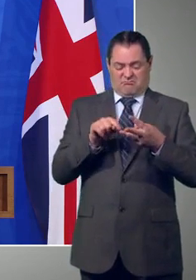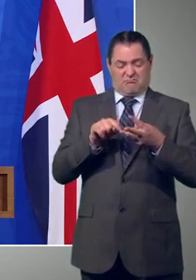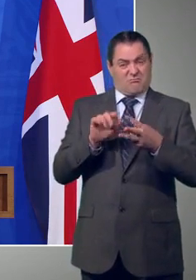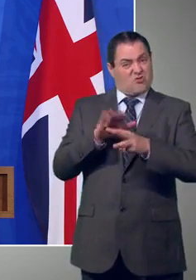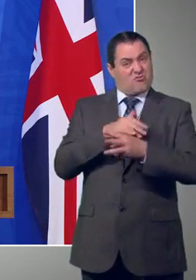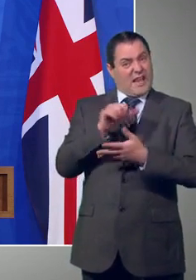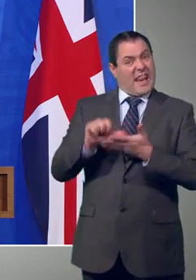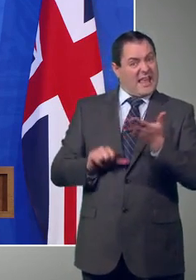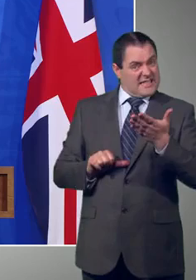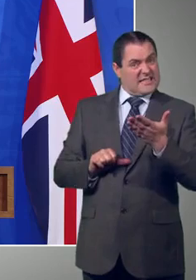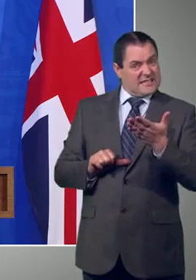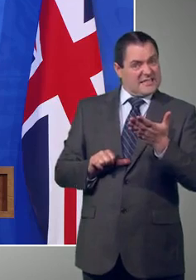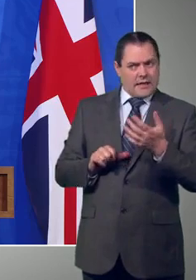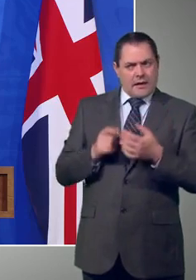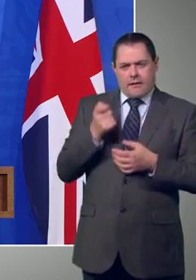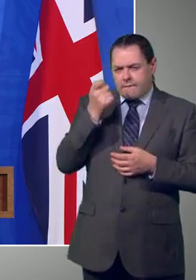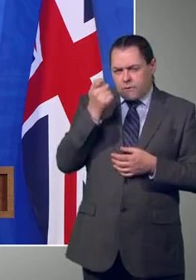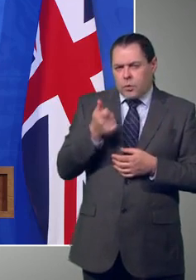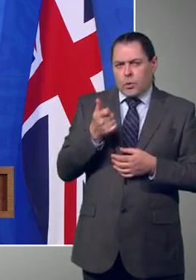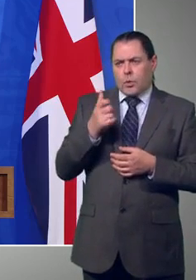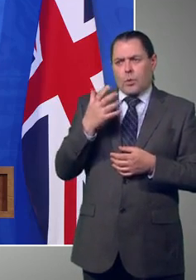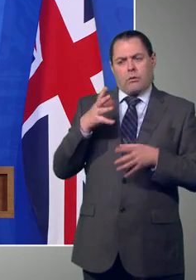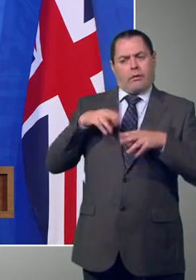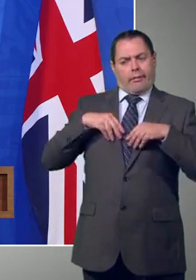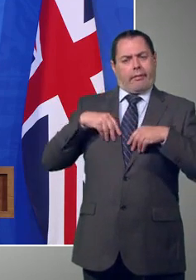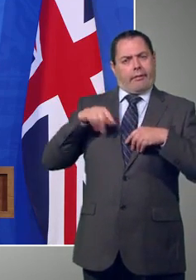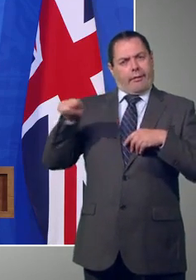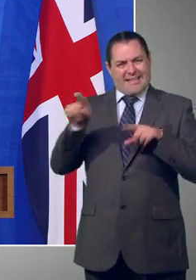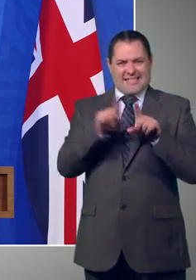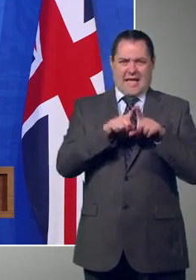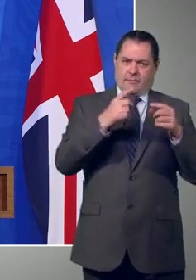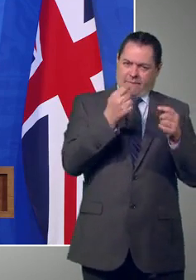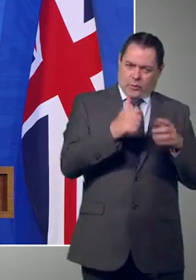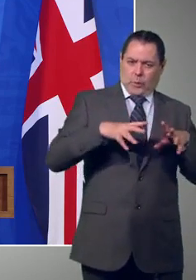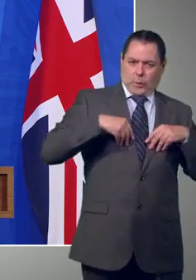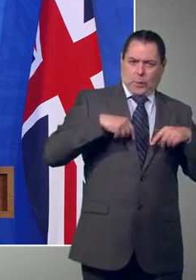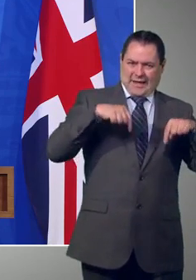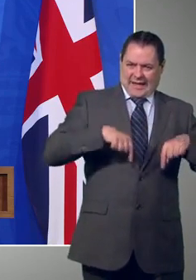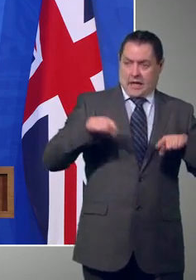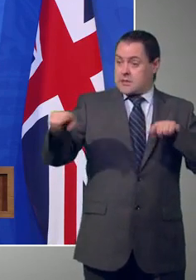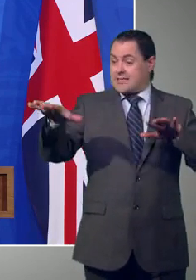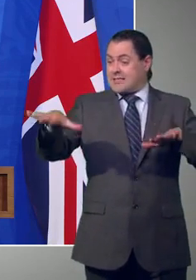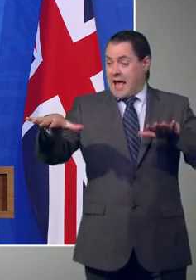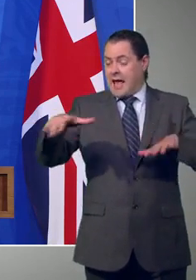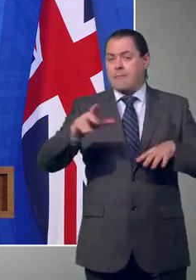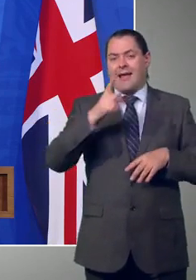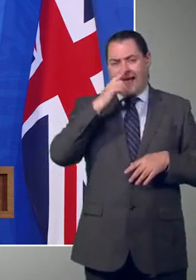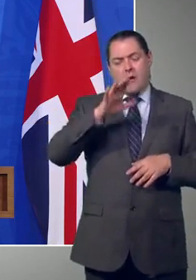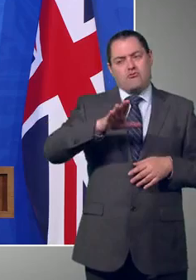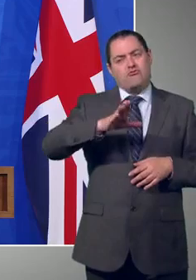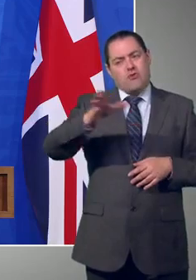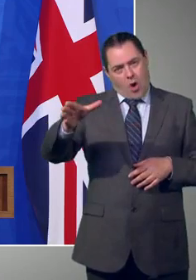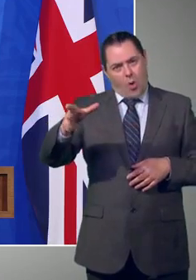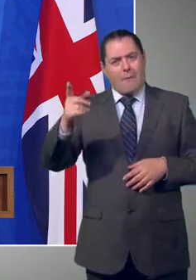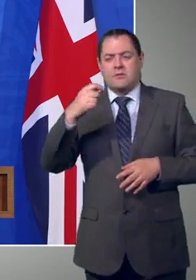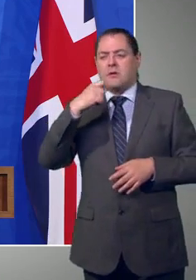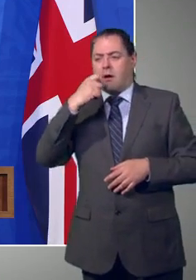moment they're very low in the greenest countries as they are here and then obviously we